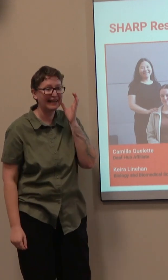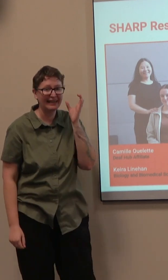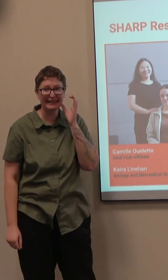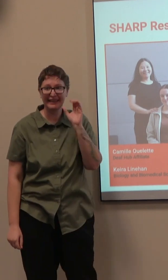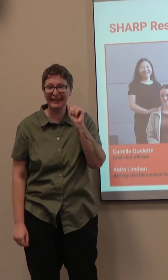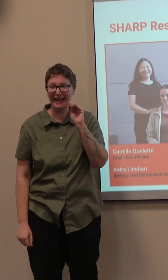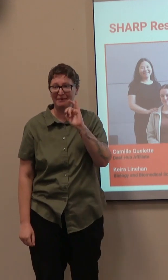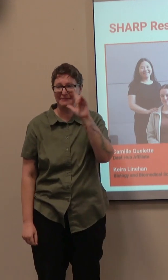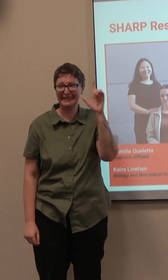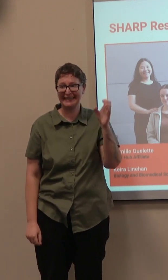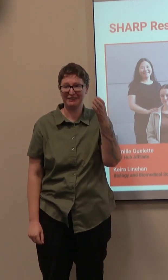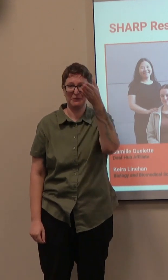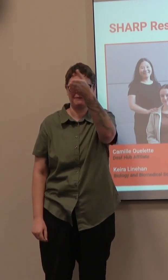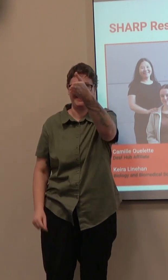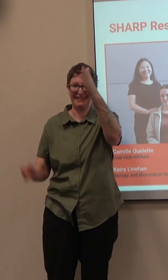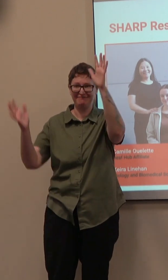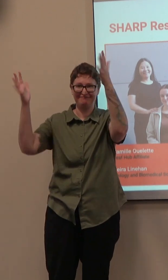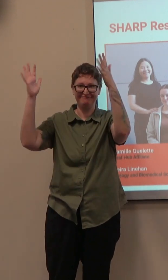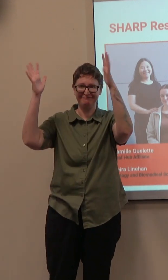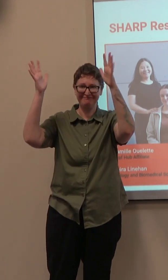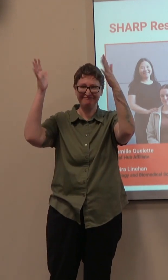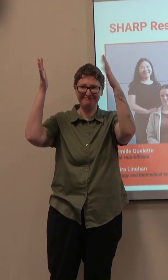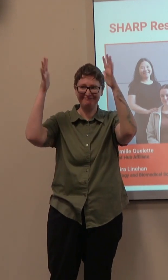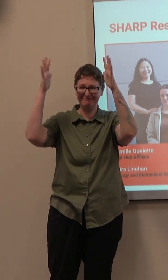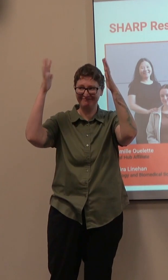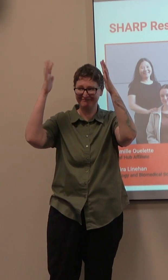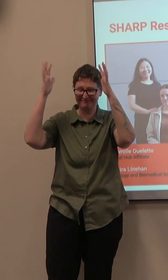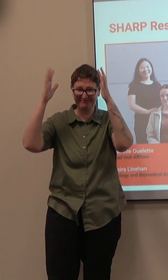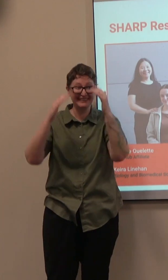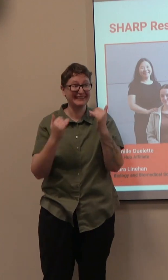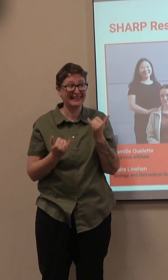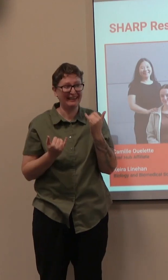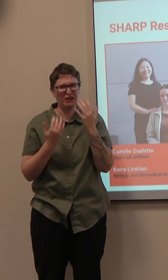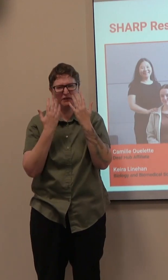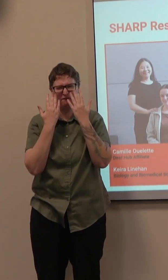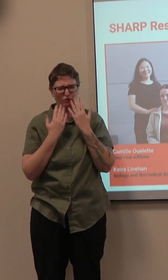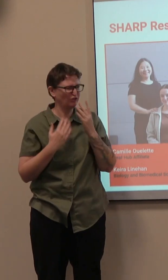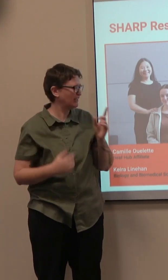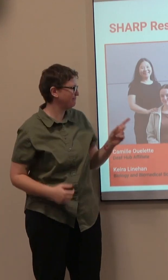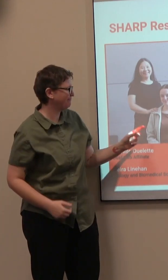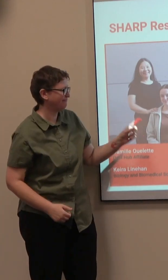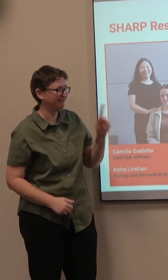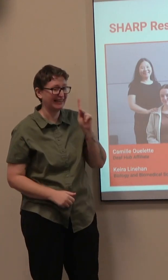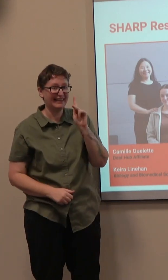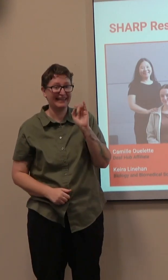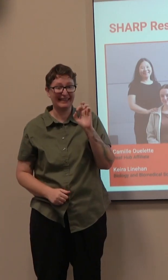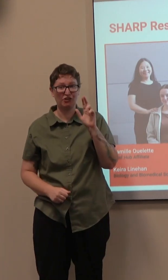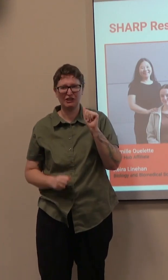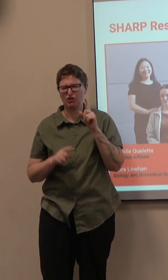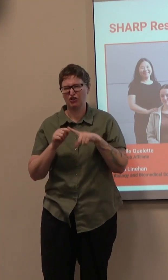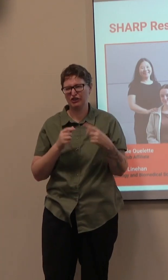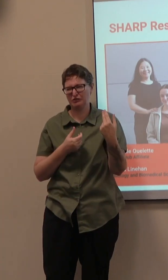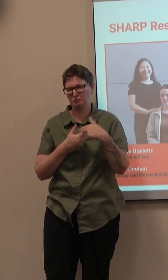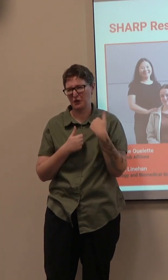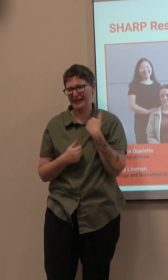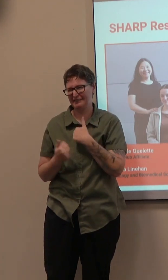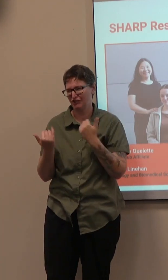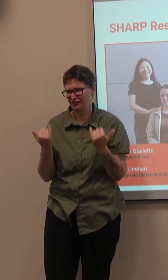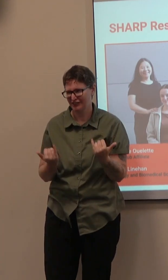We have Camille Owlett over there. And unfortunately, Keira couldn't join us today.